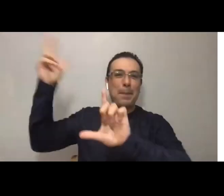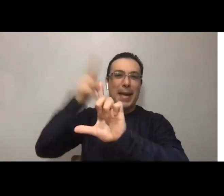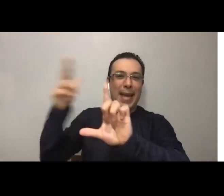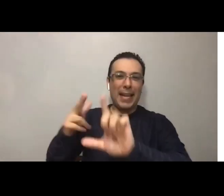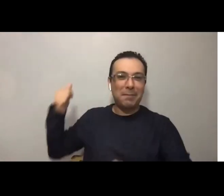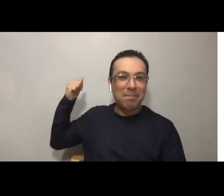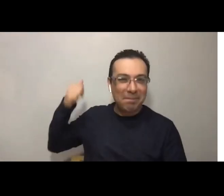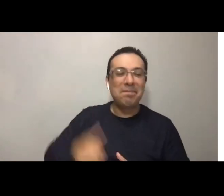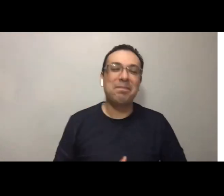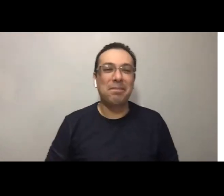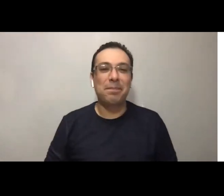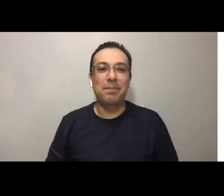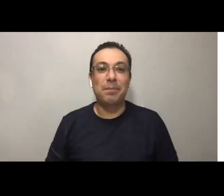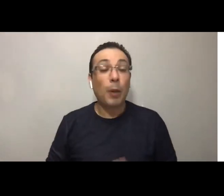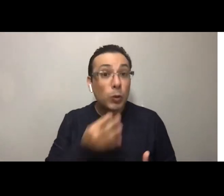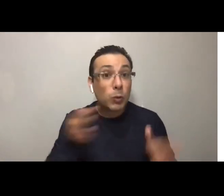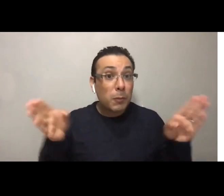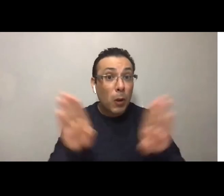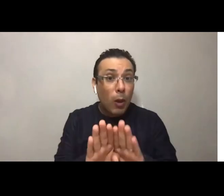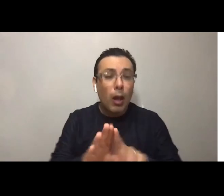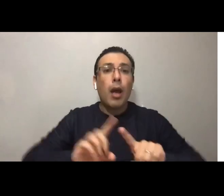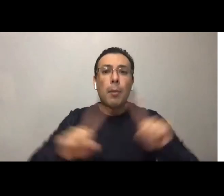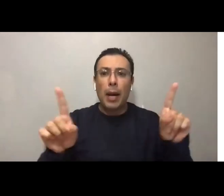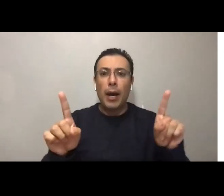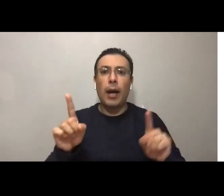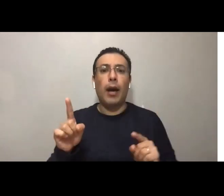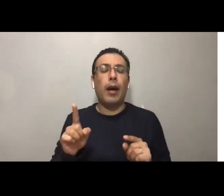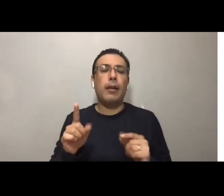gratitude to everyone that has helped this event be possible